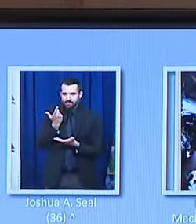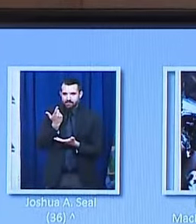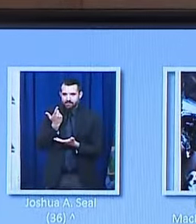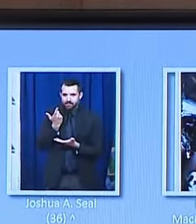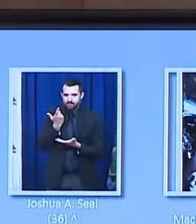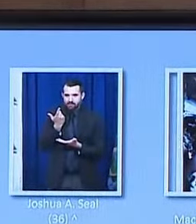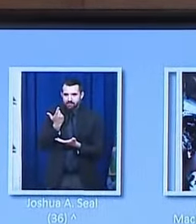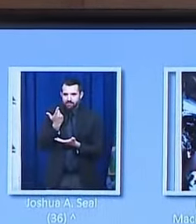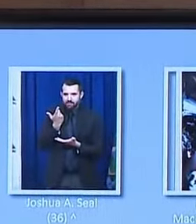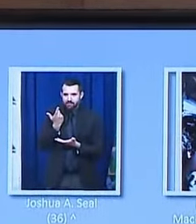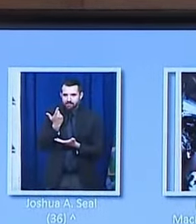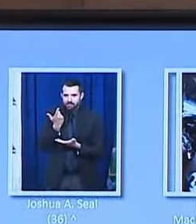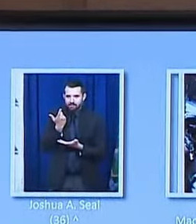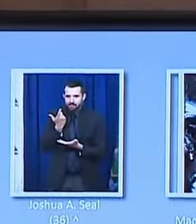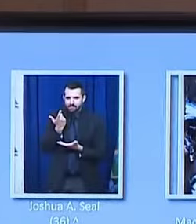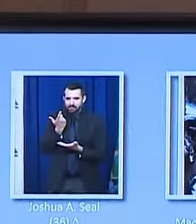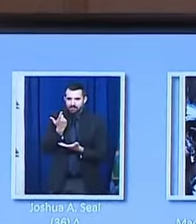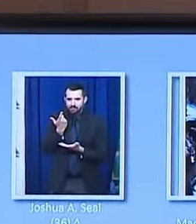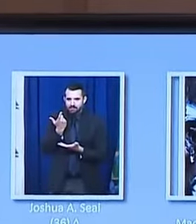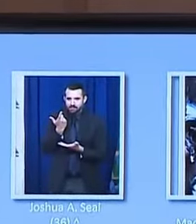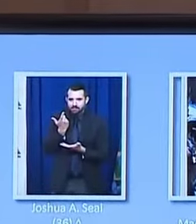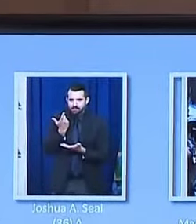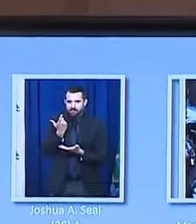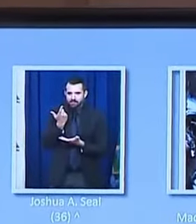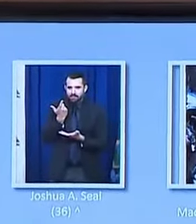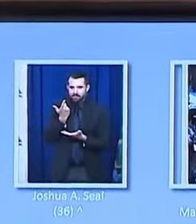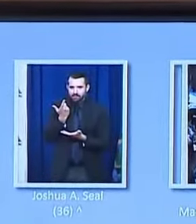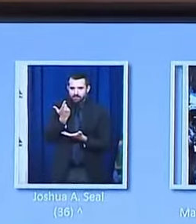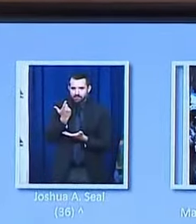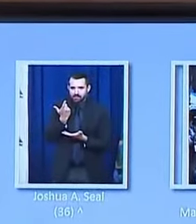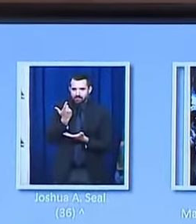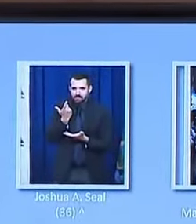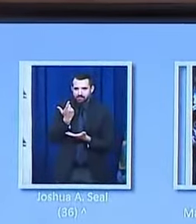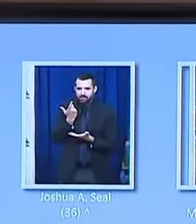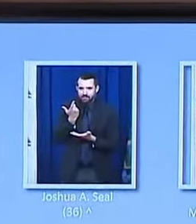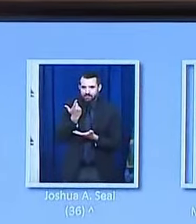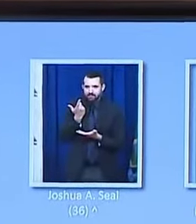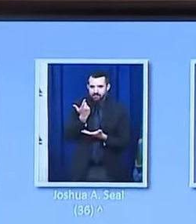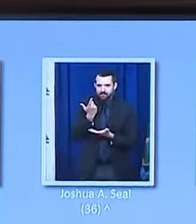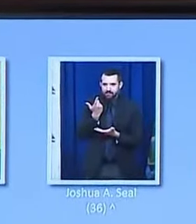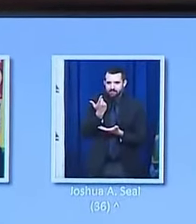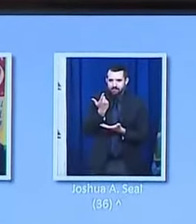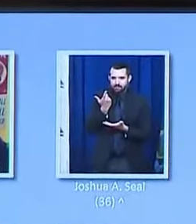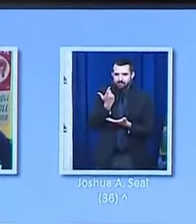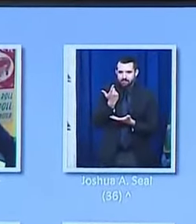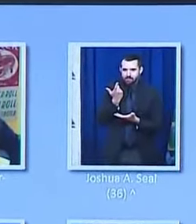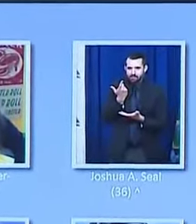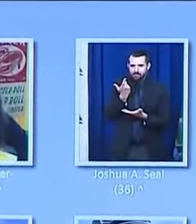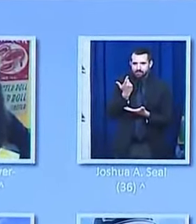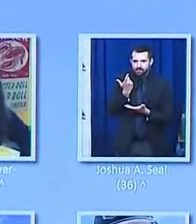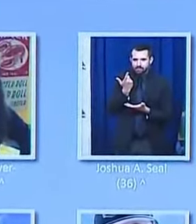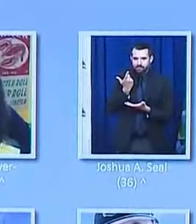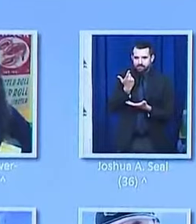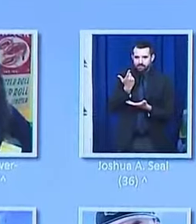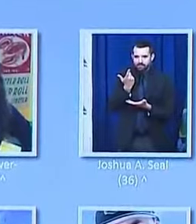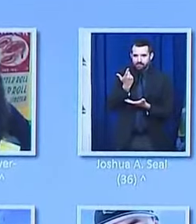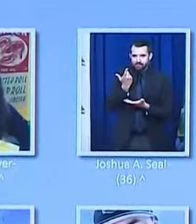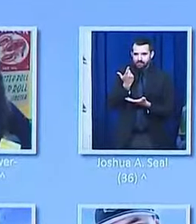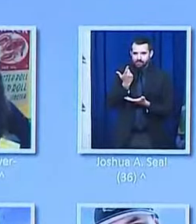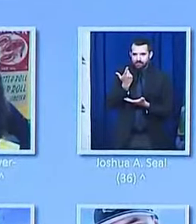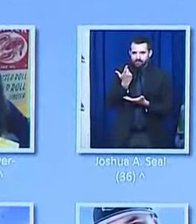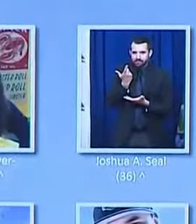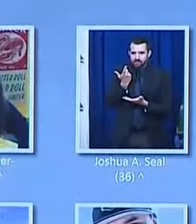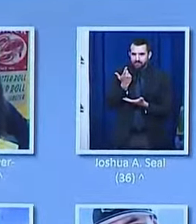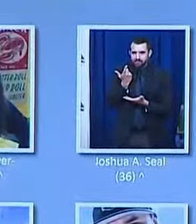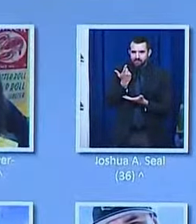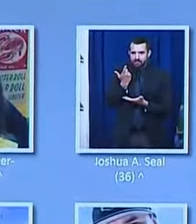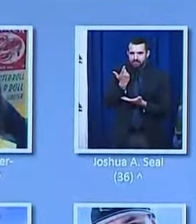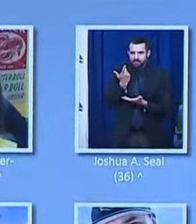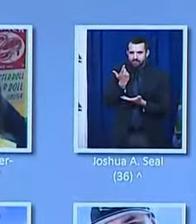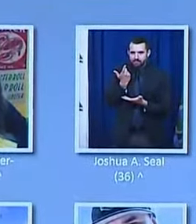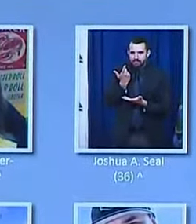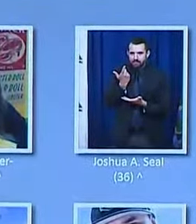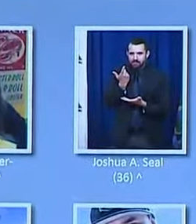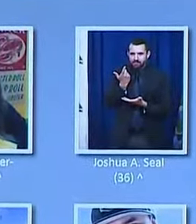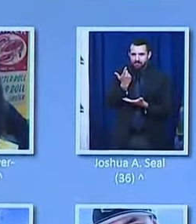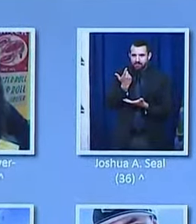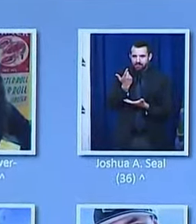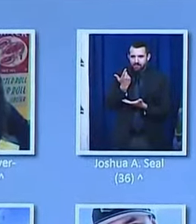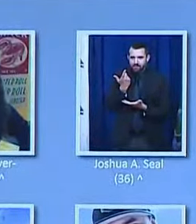MAX A 35.